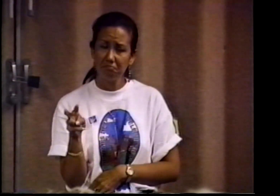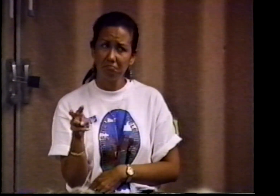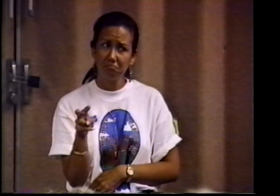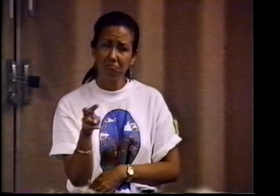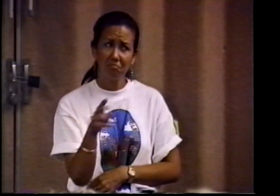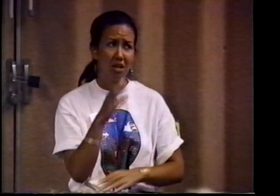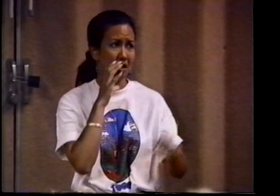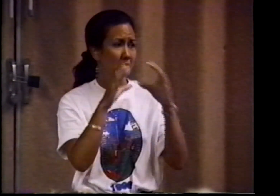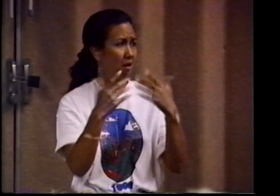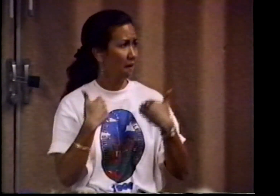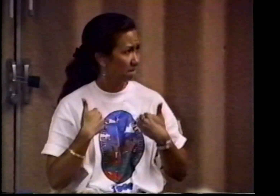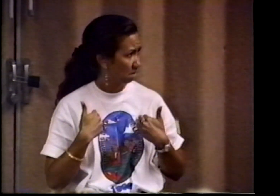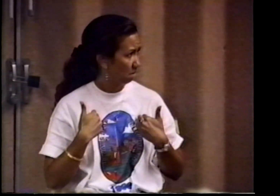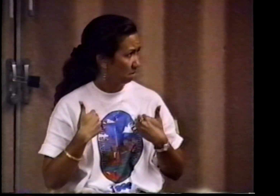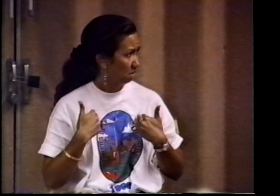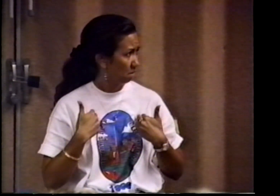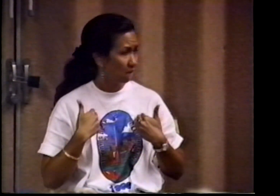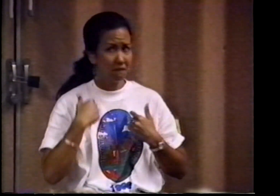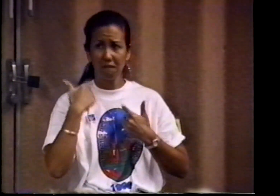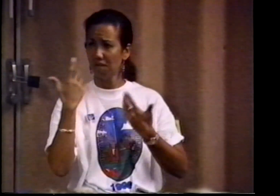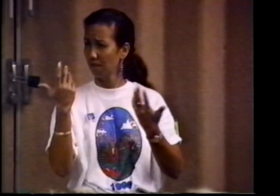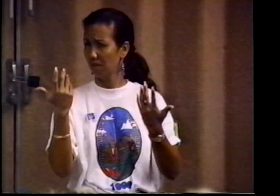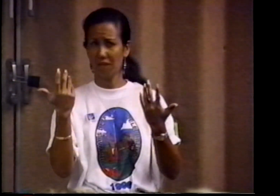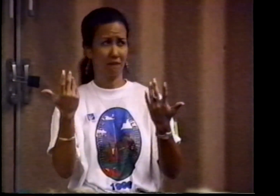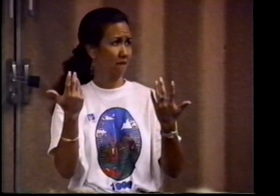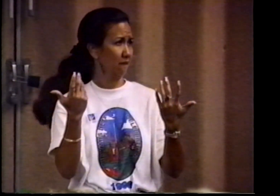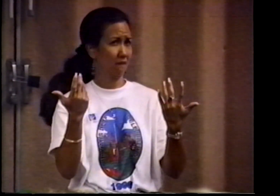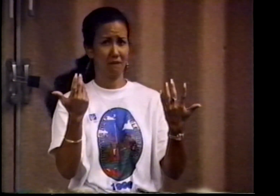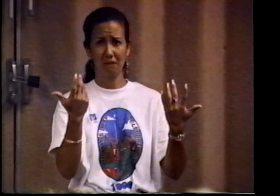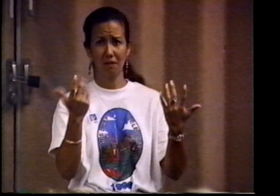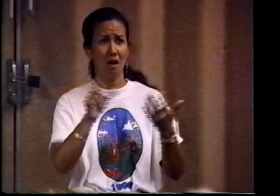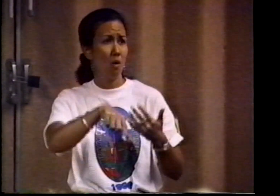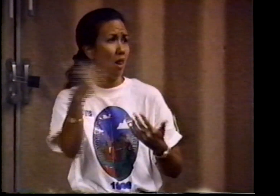The only thing that made difference with me and other people was that I was deaf."